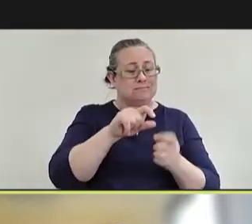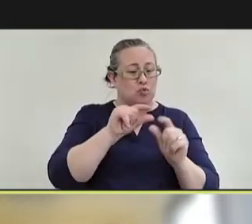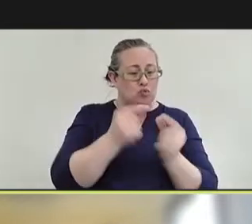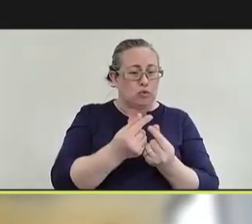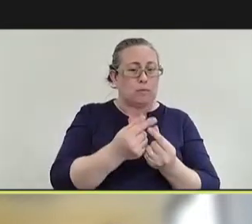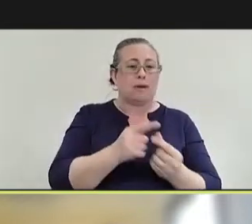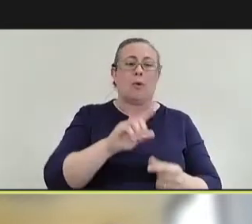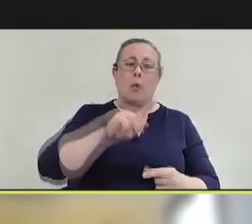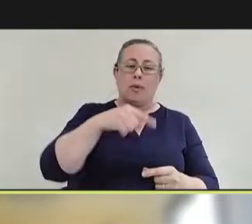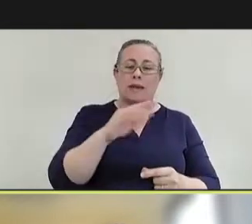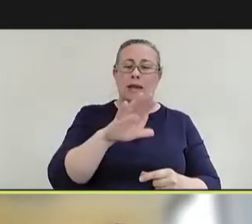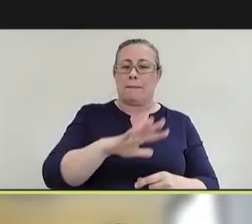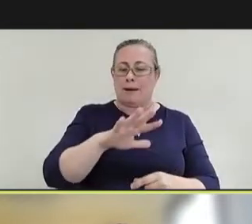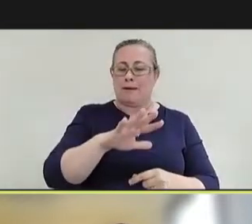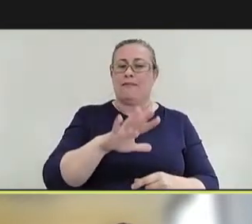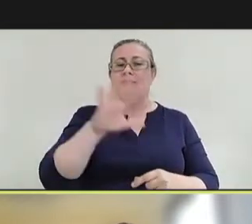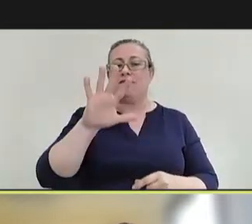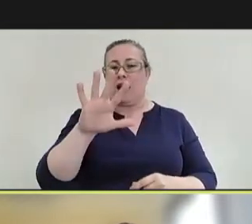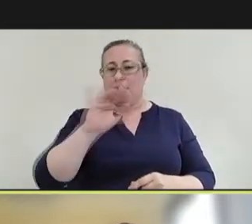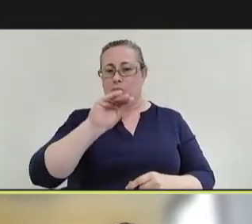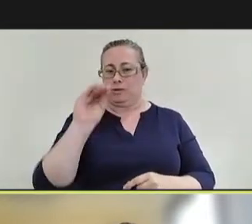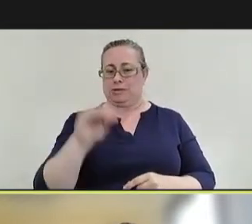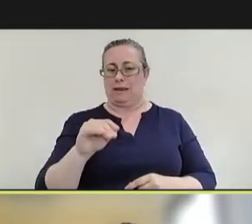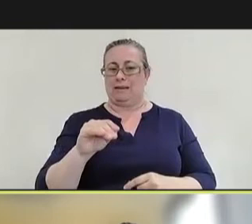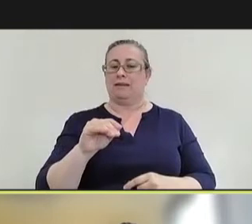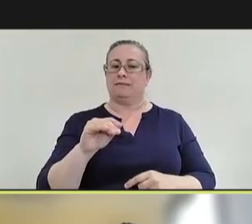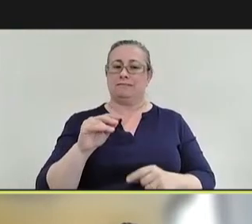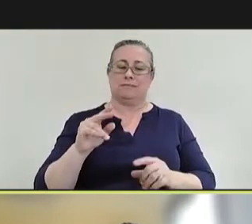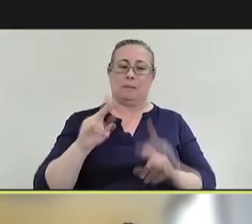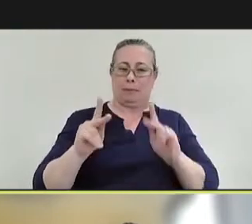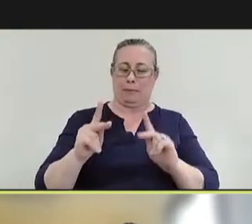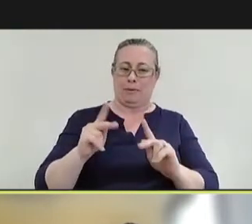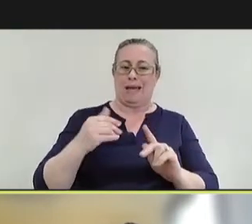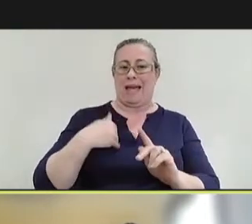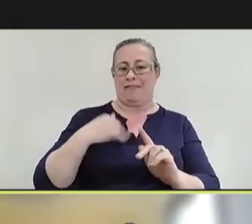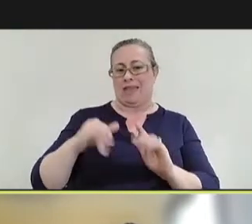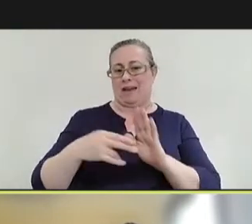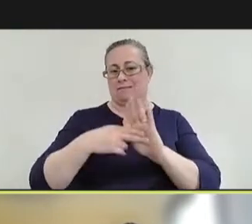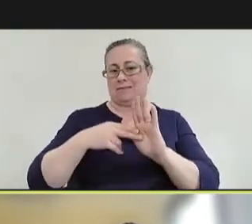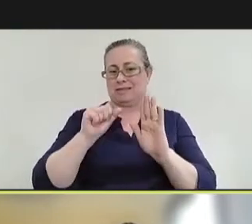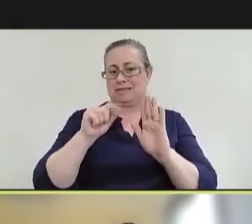5 percent of our cohort had that status indicated. So this is a very small group.